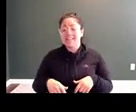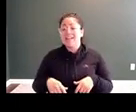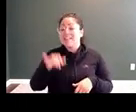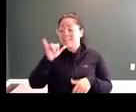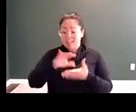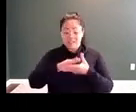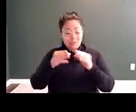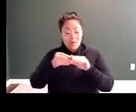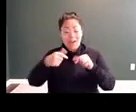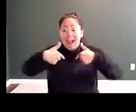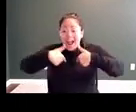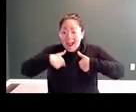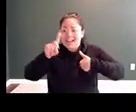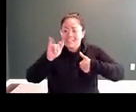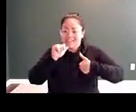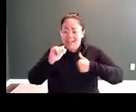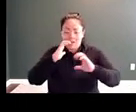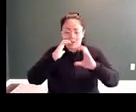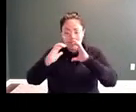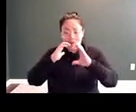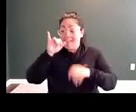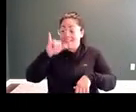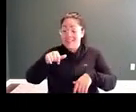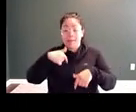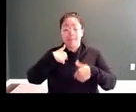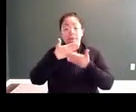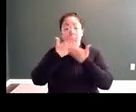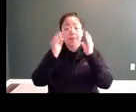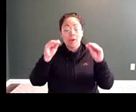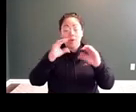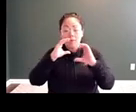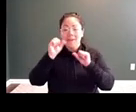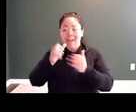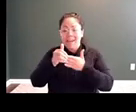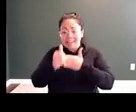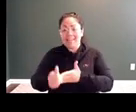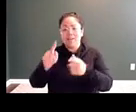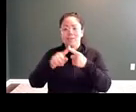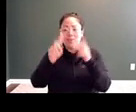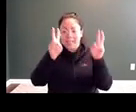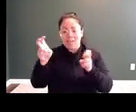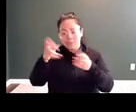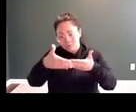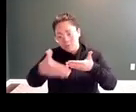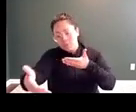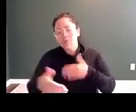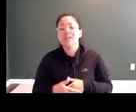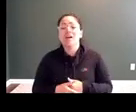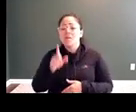to a great big issue and problem. And the reason why this is so important is communication.